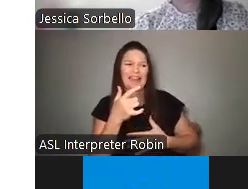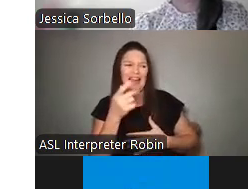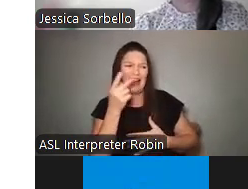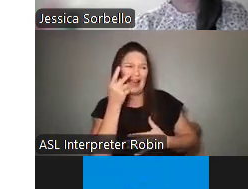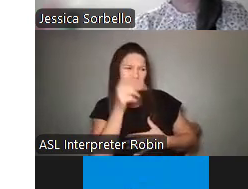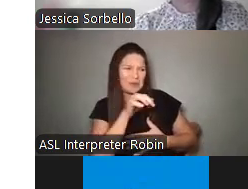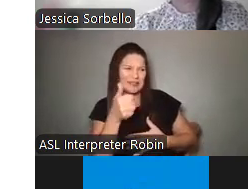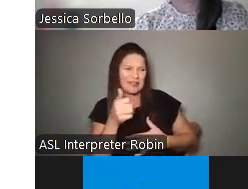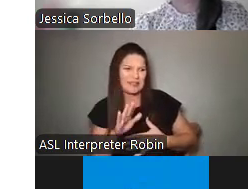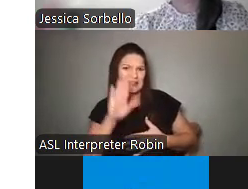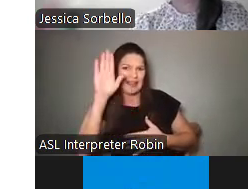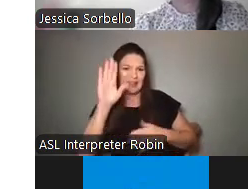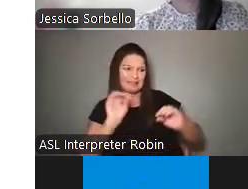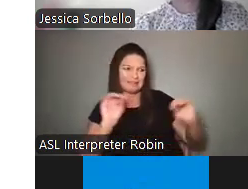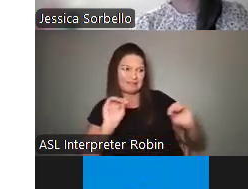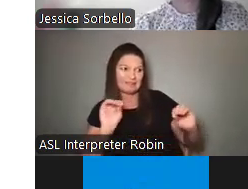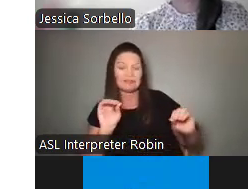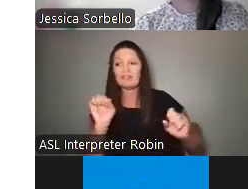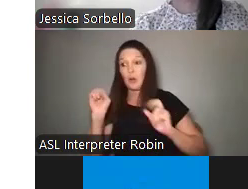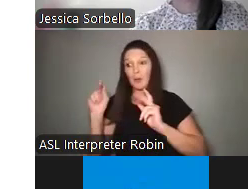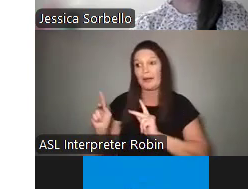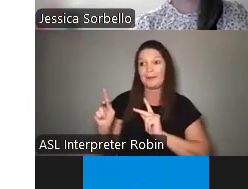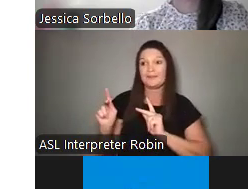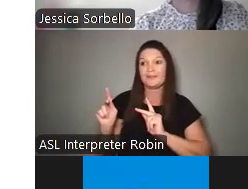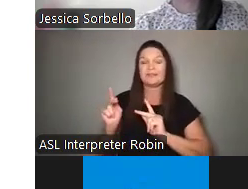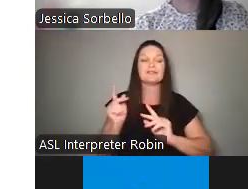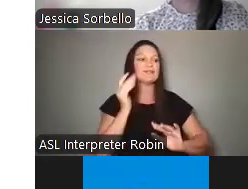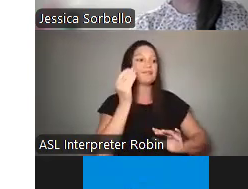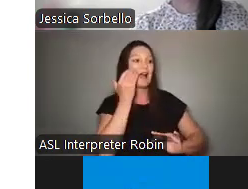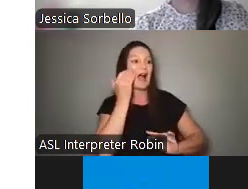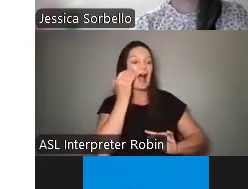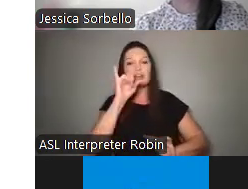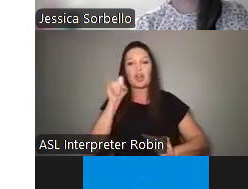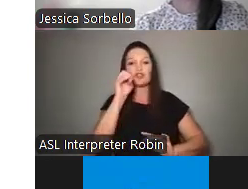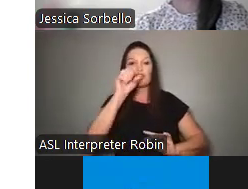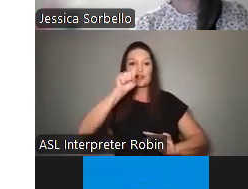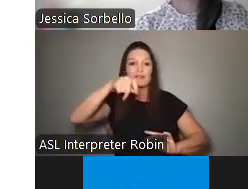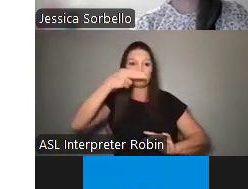split second